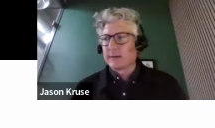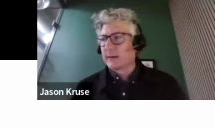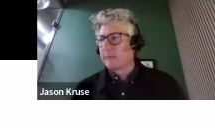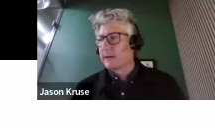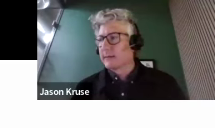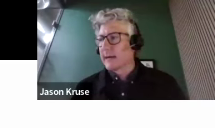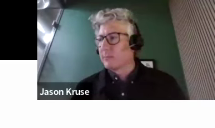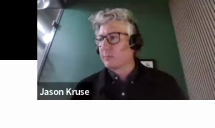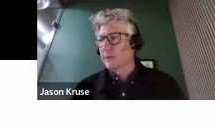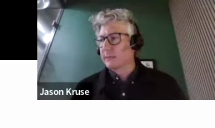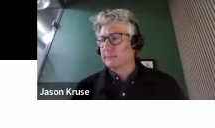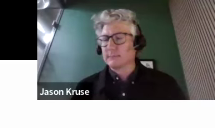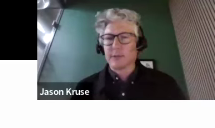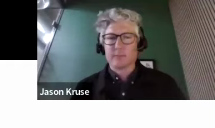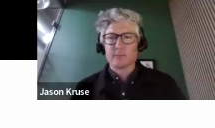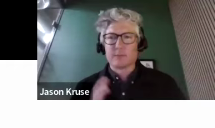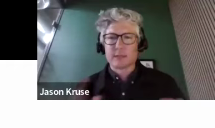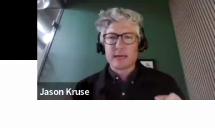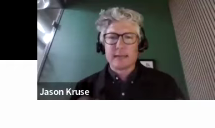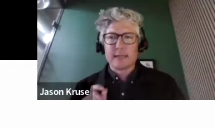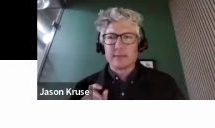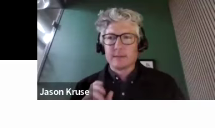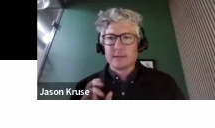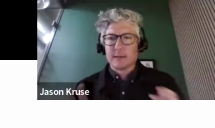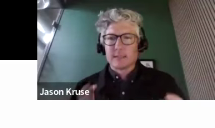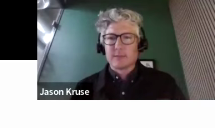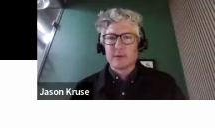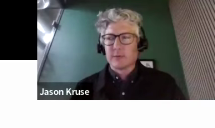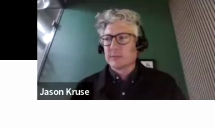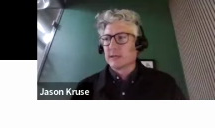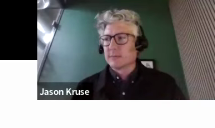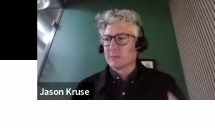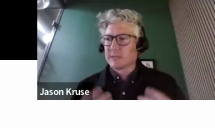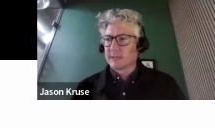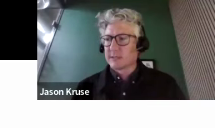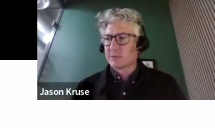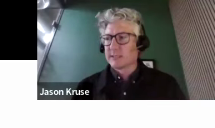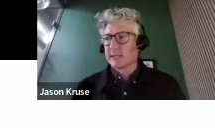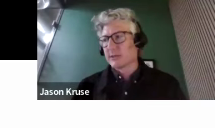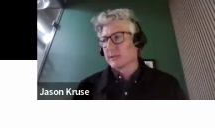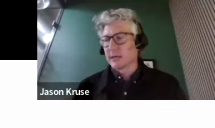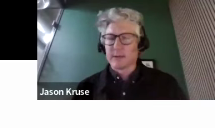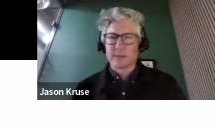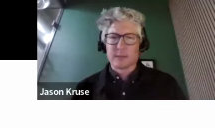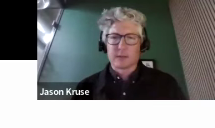that are outlined in the guidebook, but you know, start to highlight some of those specific to this presentation, talking about some